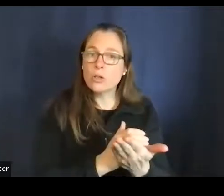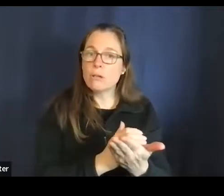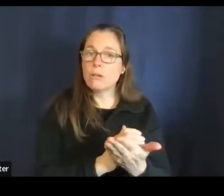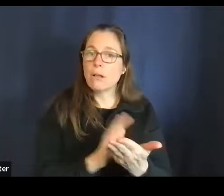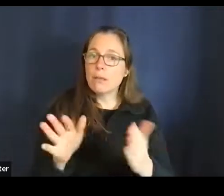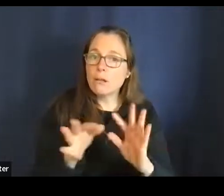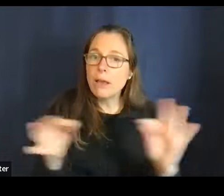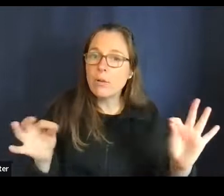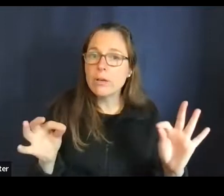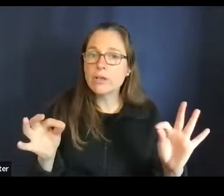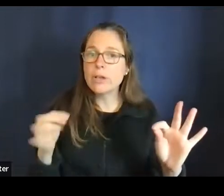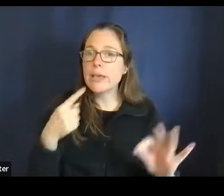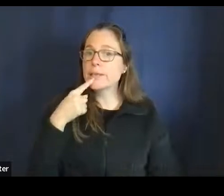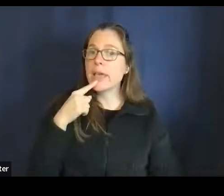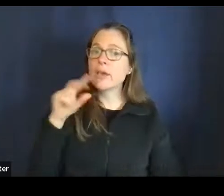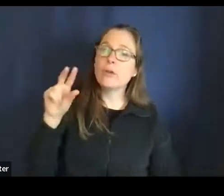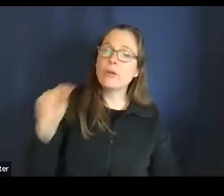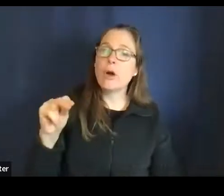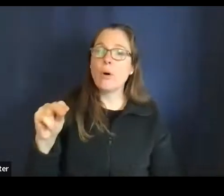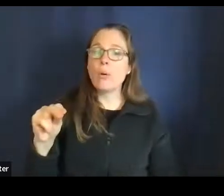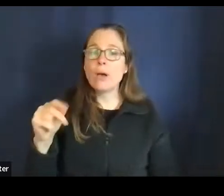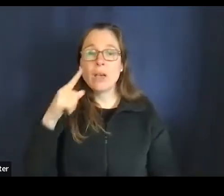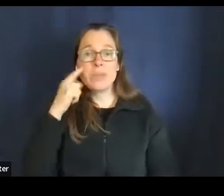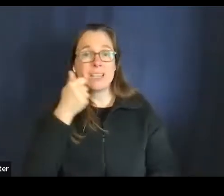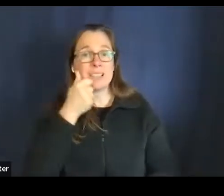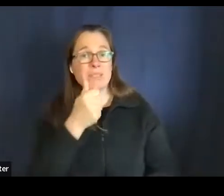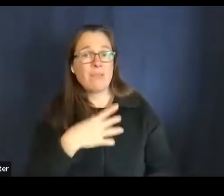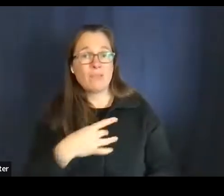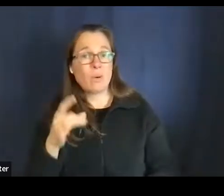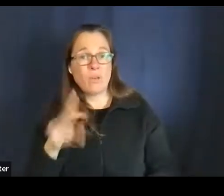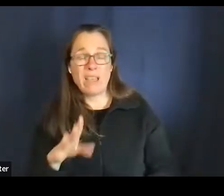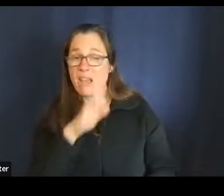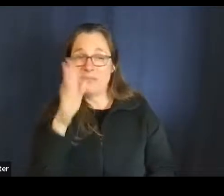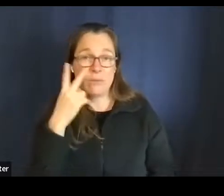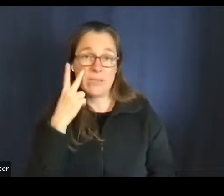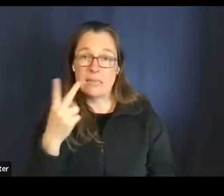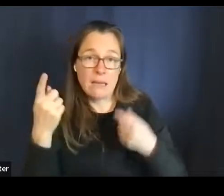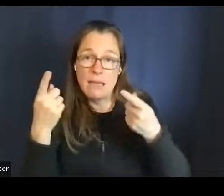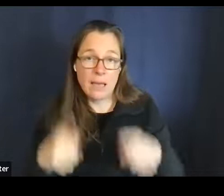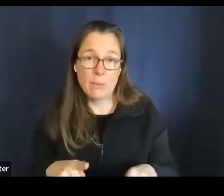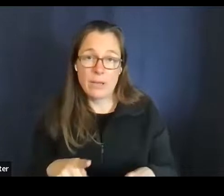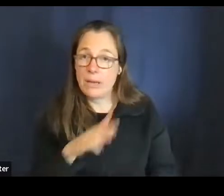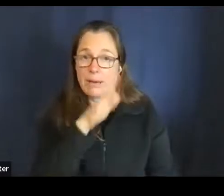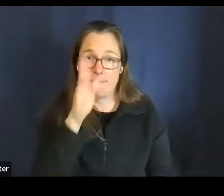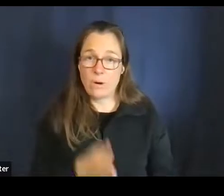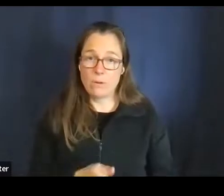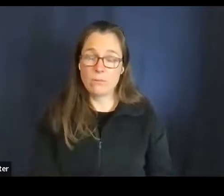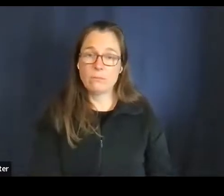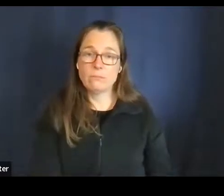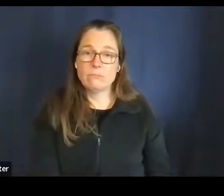and vote no just because they don't like it, no matter what your persuasion is politically,